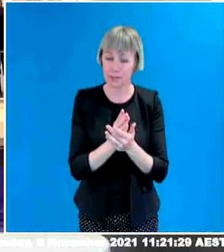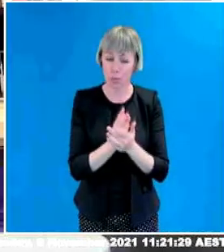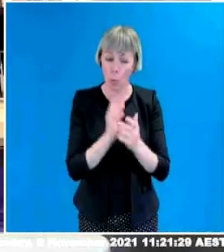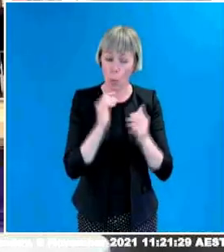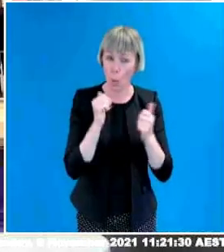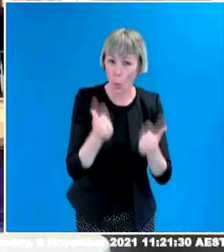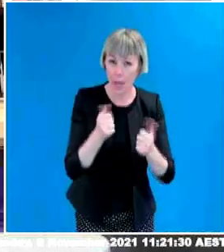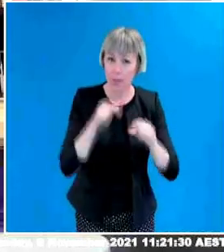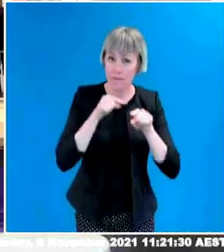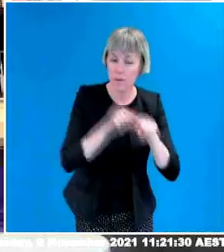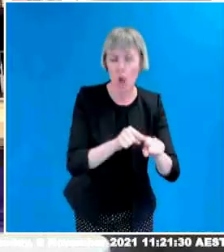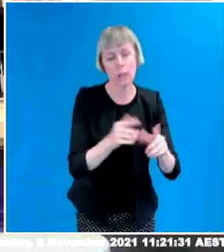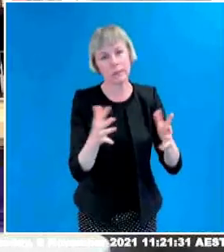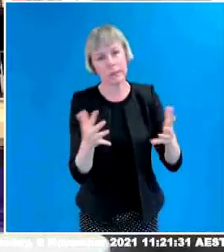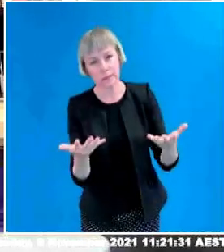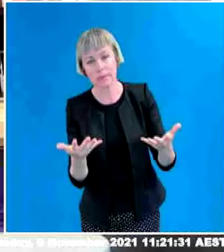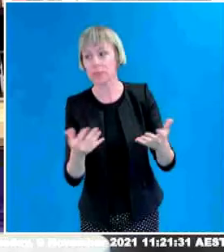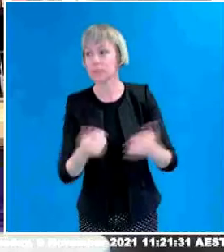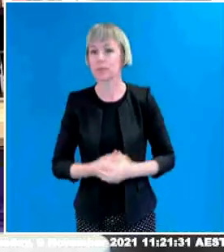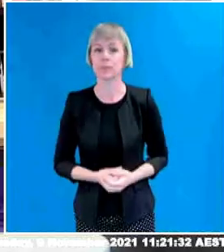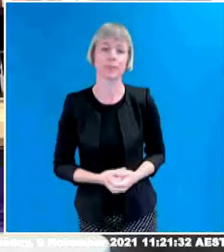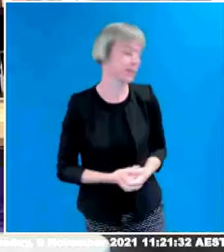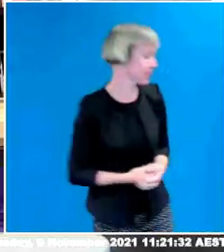You mentioned modern slavery.